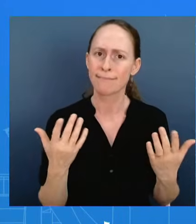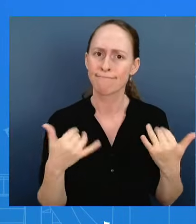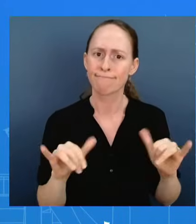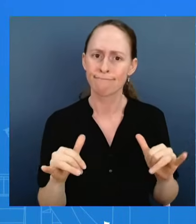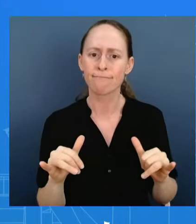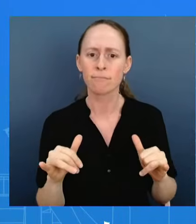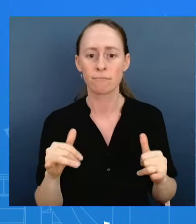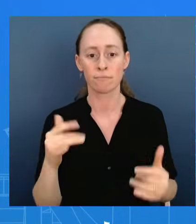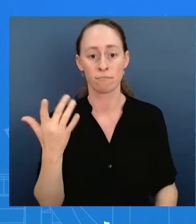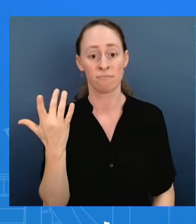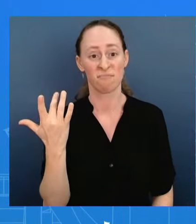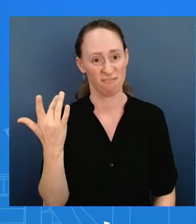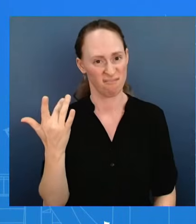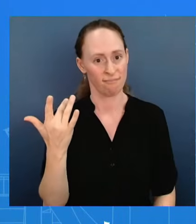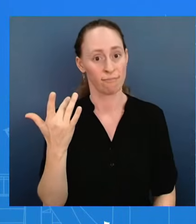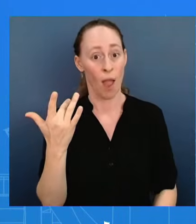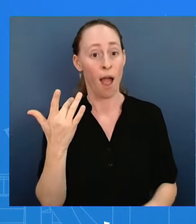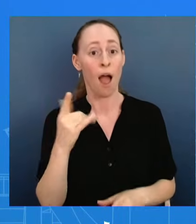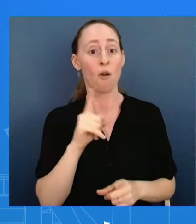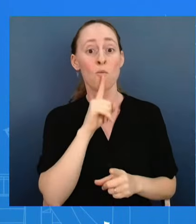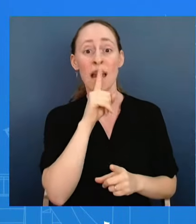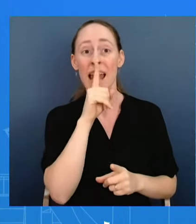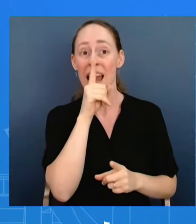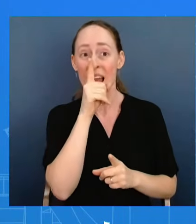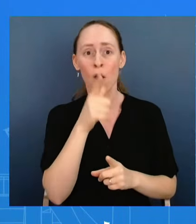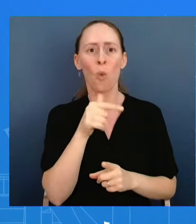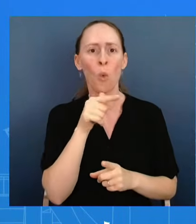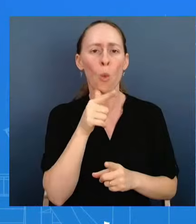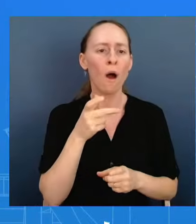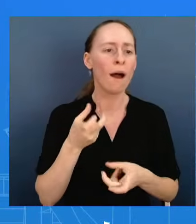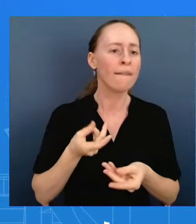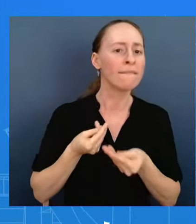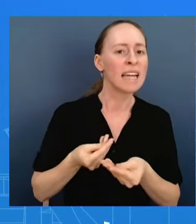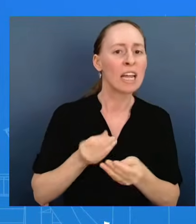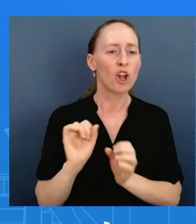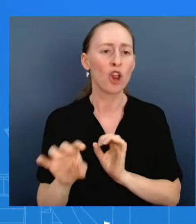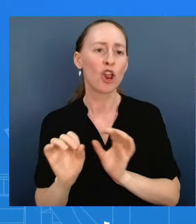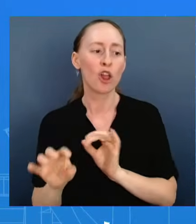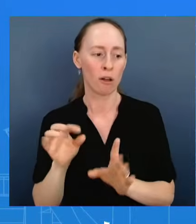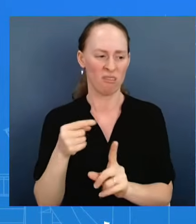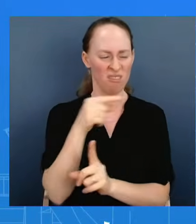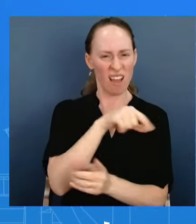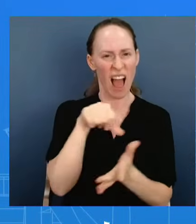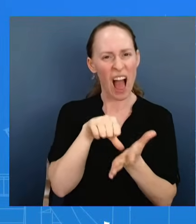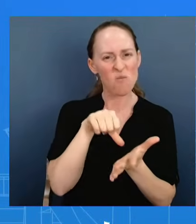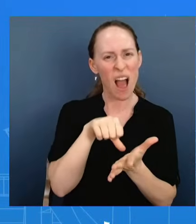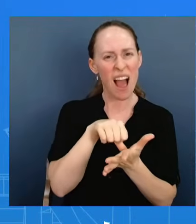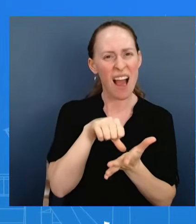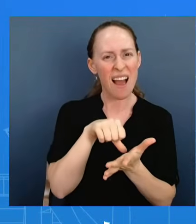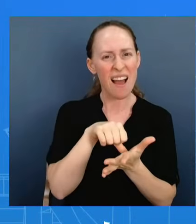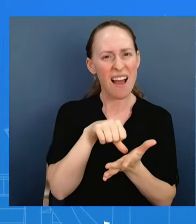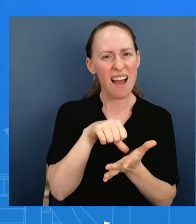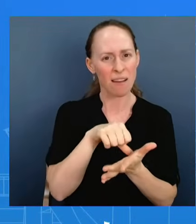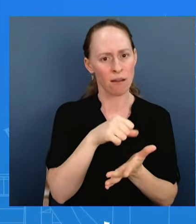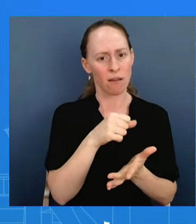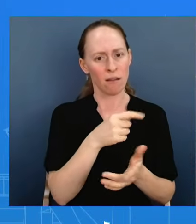nature of it, also countering Iran’s activities. I mean, together, that’s what allies and partners do. Ms. Jean-Pierre: Go ahead.